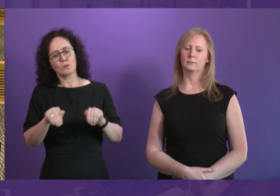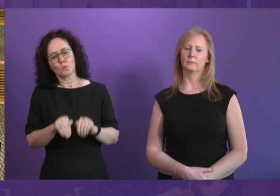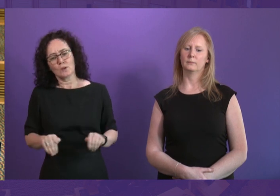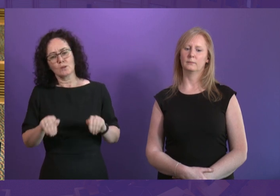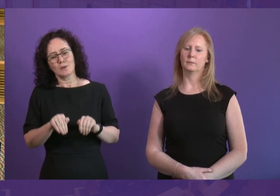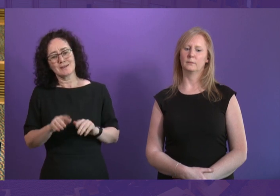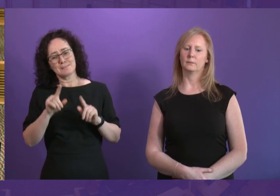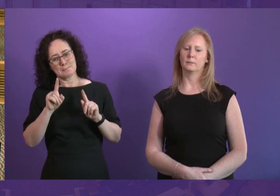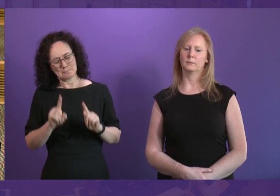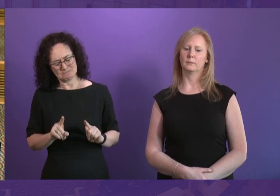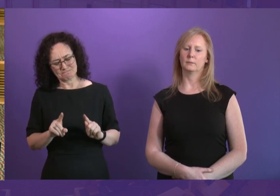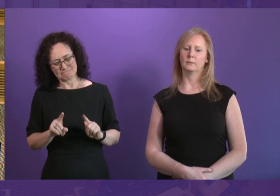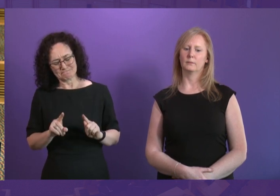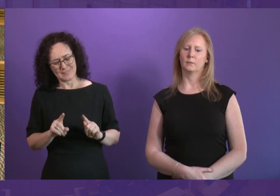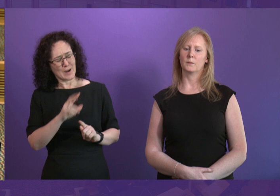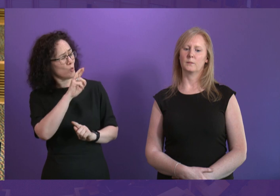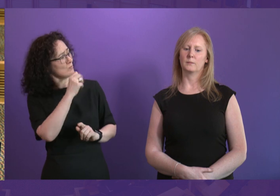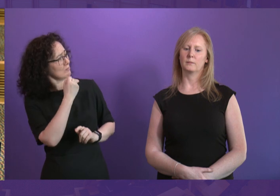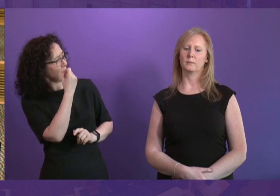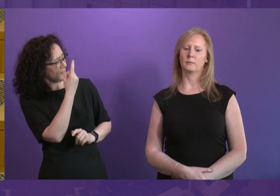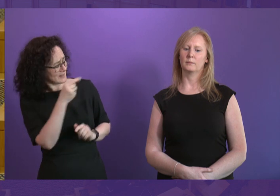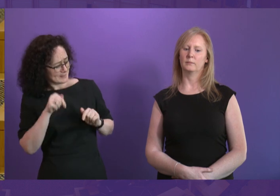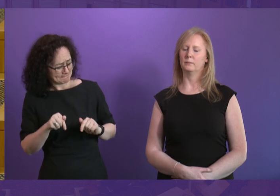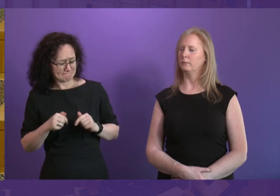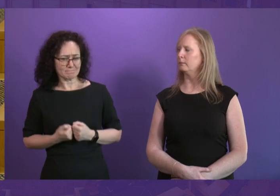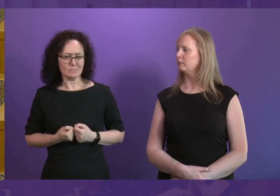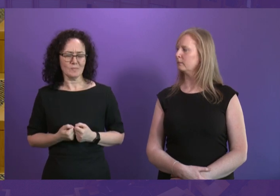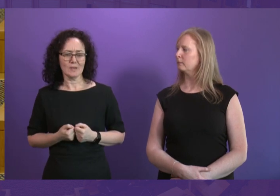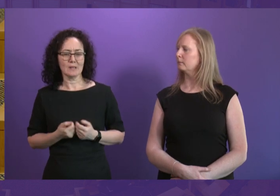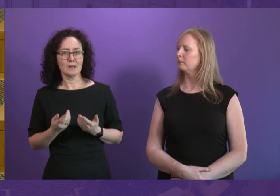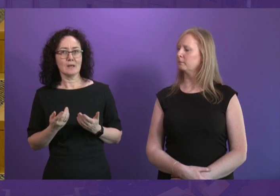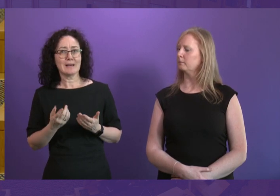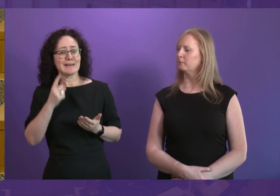hope that Willie Rennie understands this point; I am sure that he will—the decision to hold